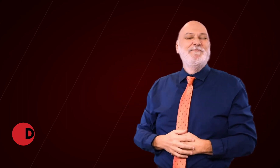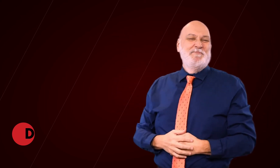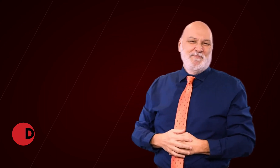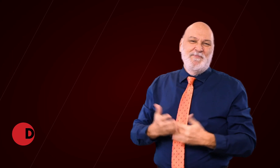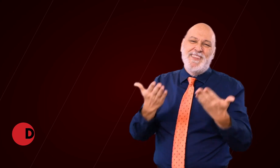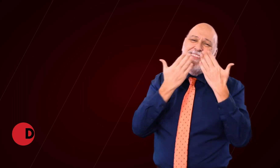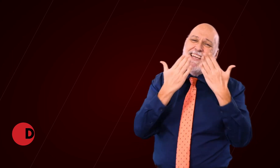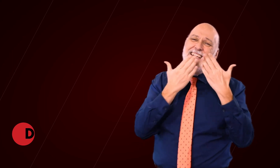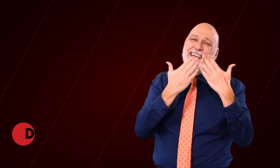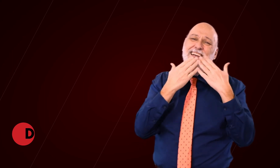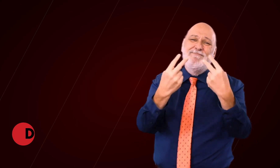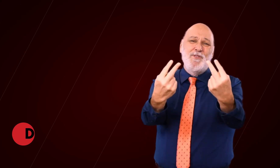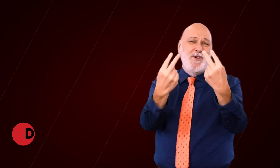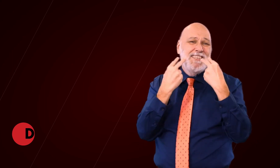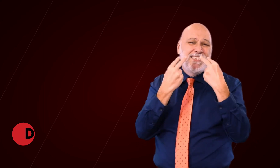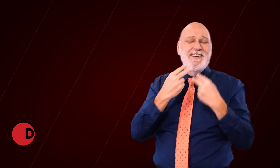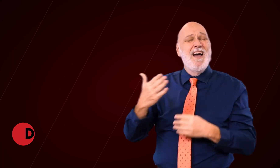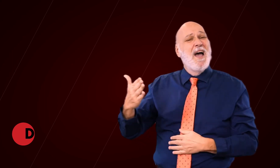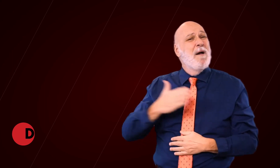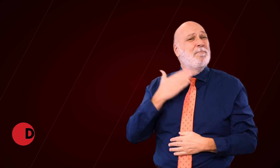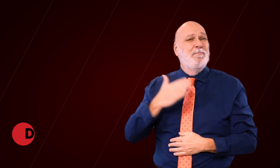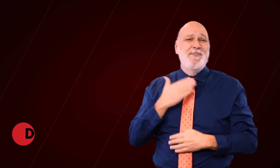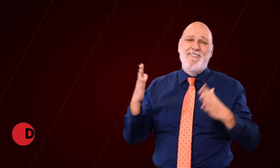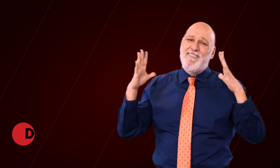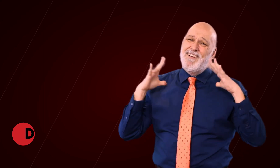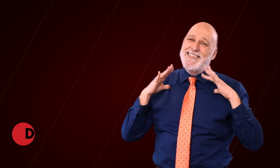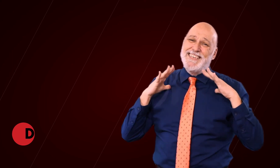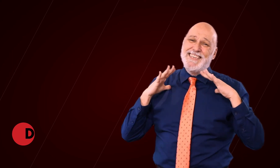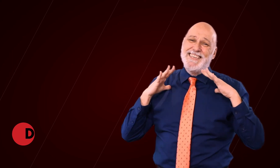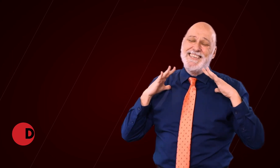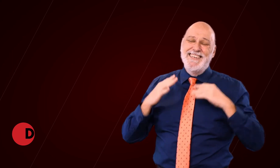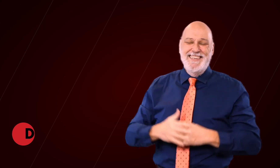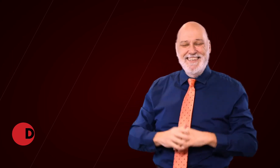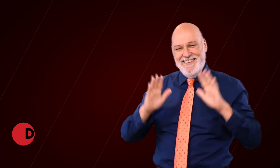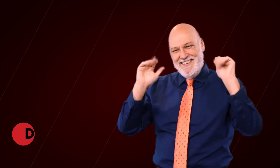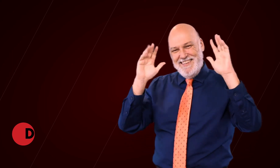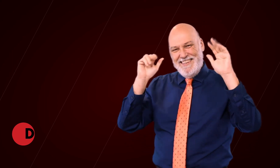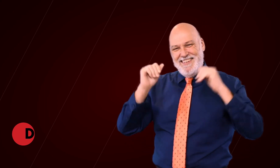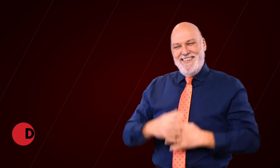Thank you for watching us, Happy Holidays!